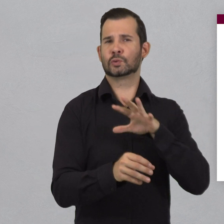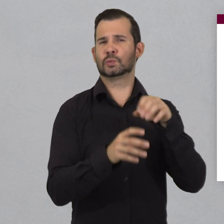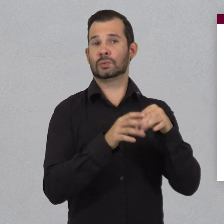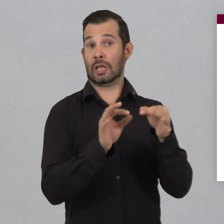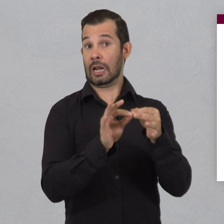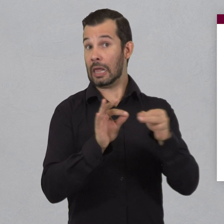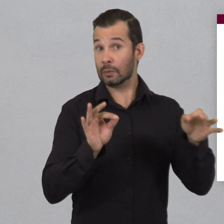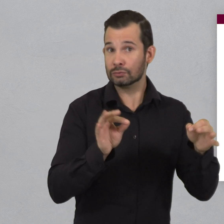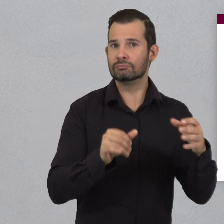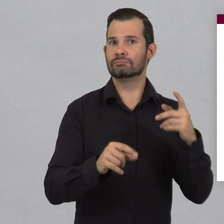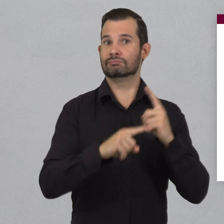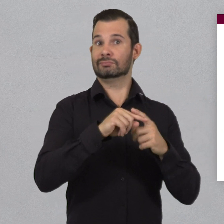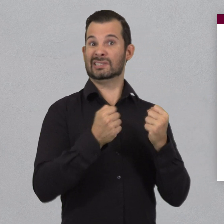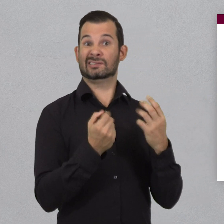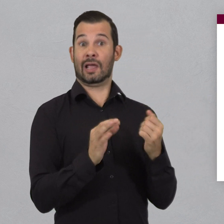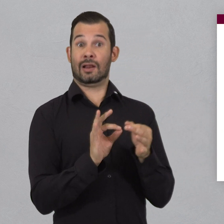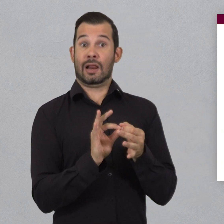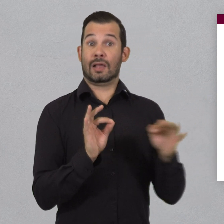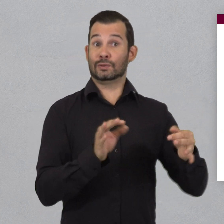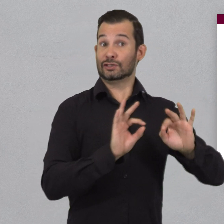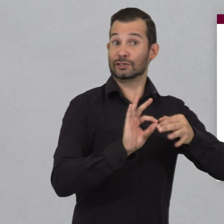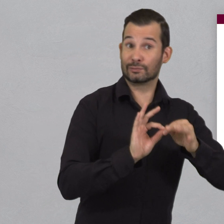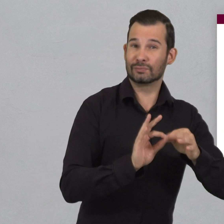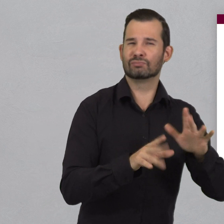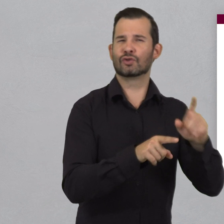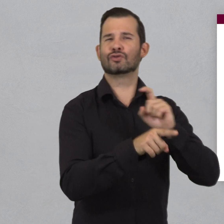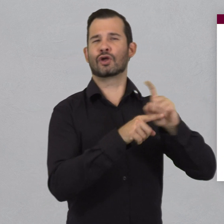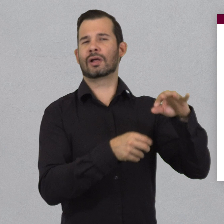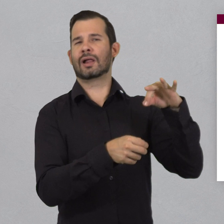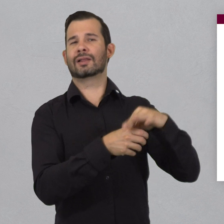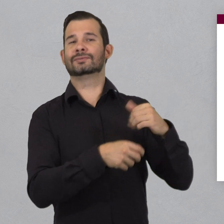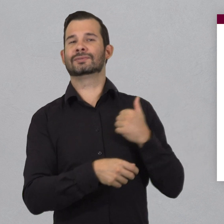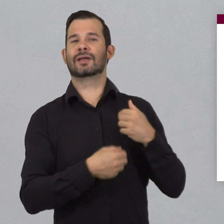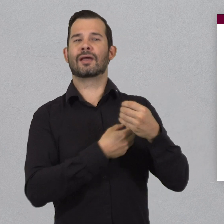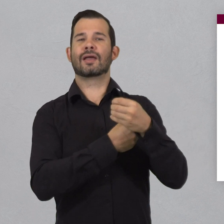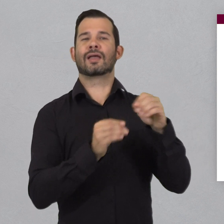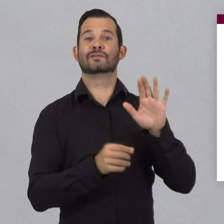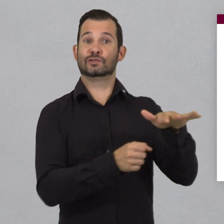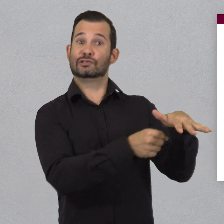including language and sign language interpretation, call the Elections Canada